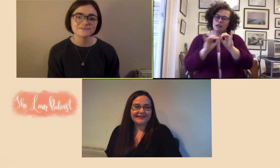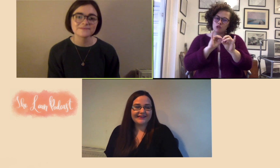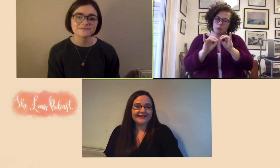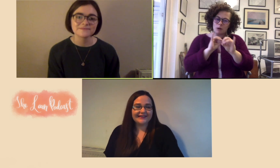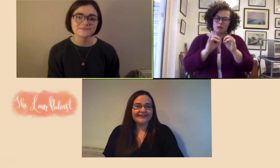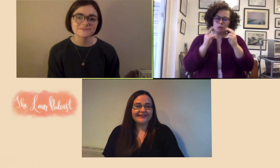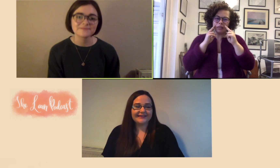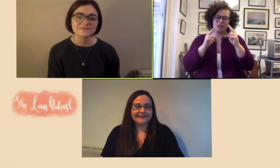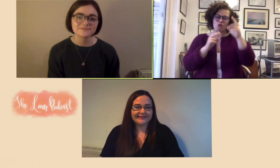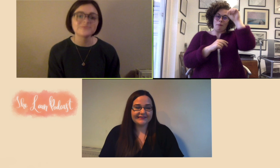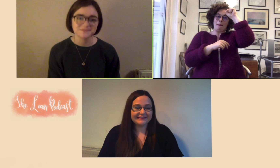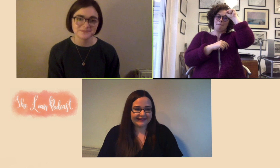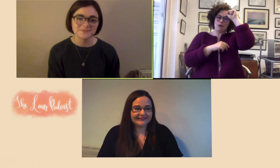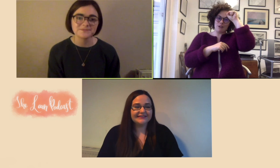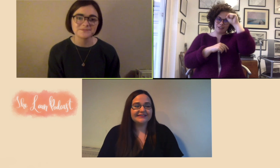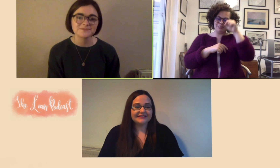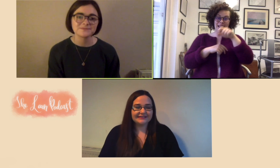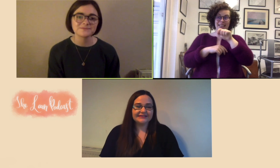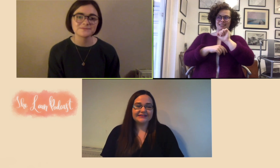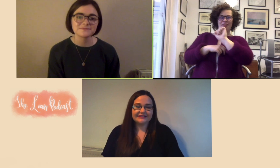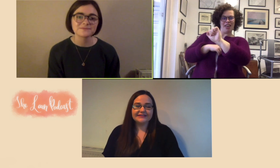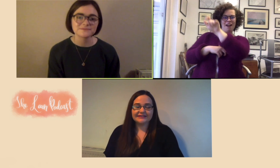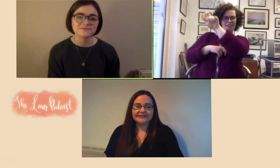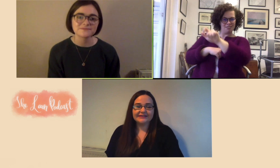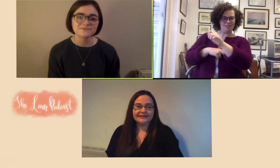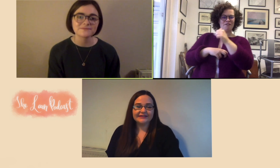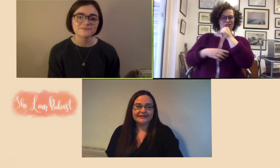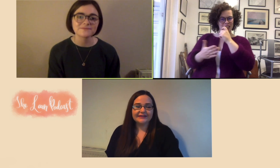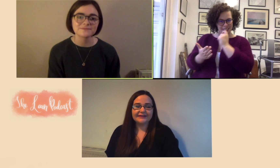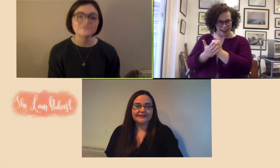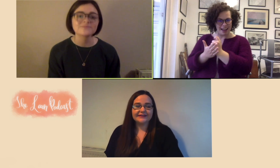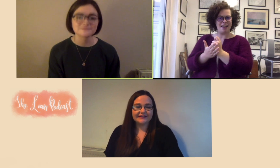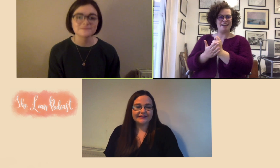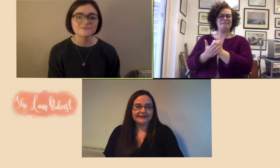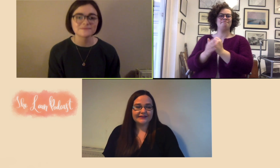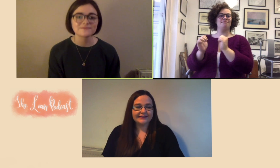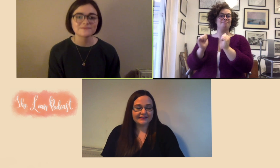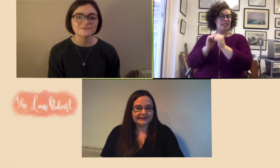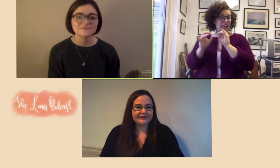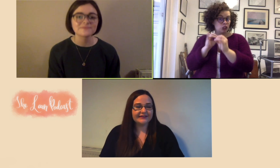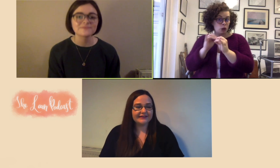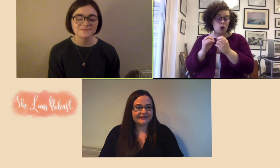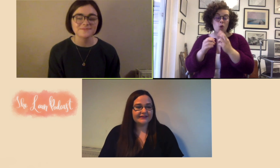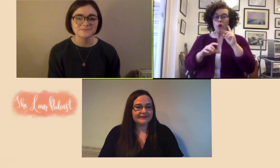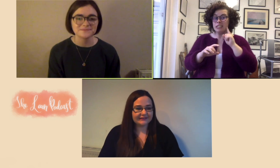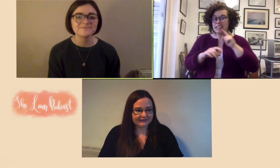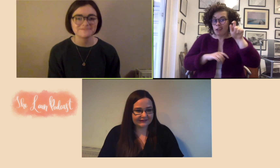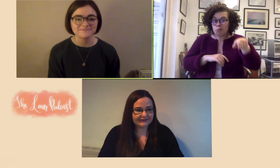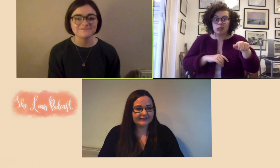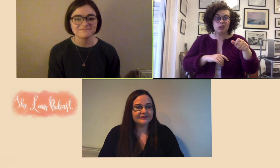But they're always patient throughout because they know that people are asking for a place where they need to know the answer and they want to know more. And I think as interpreters,